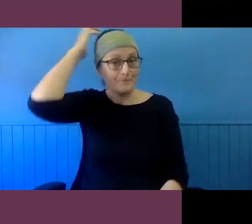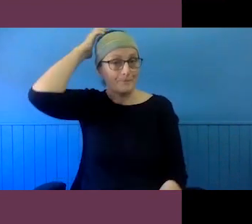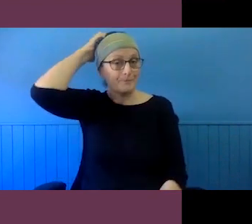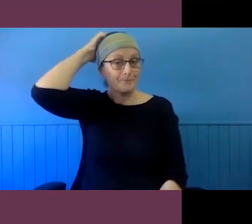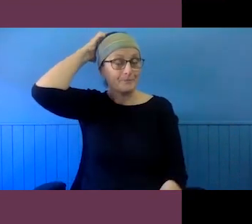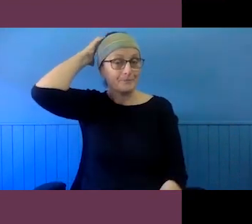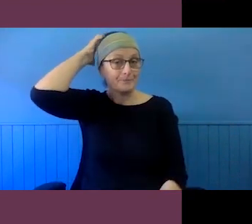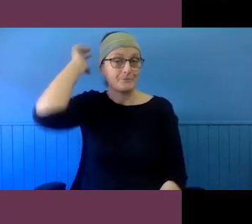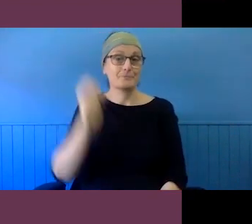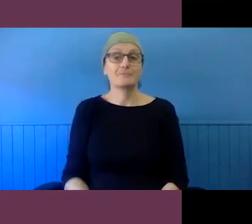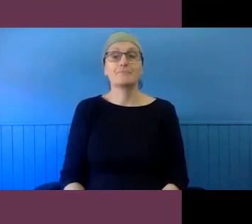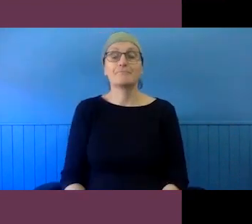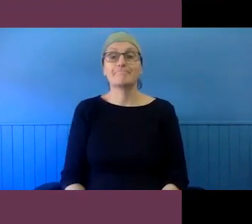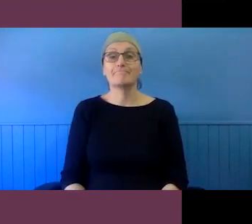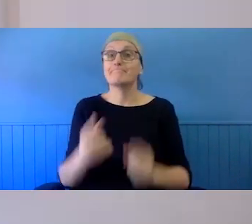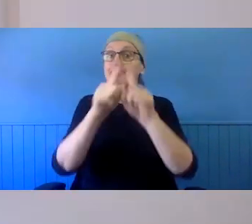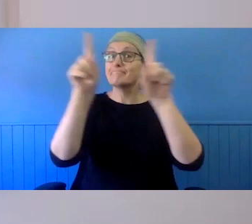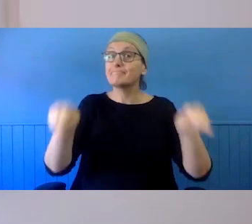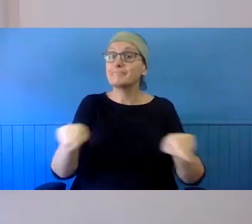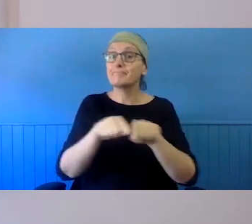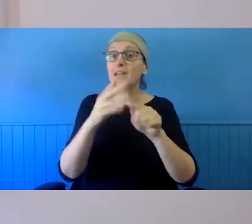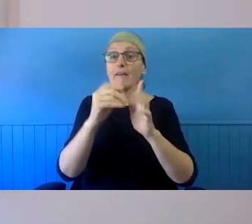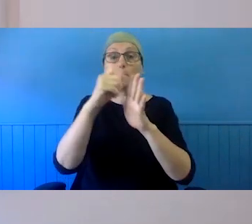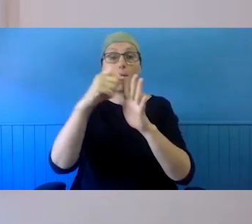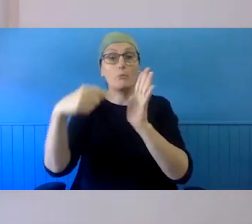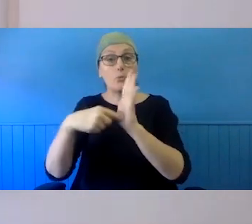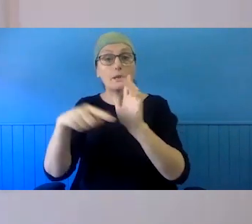a woman in my mid-30s, I'm fair-skinned, blue eyes, and dark